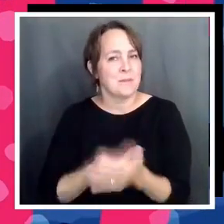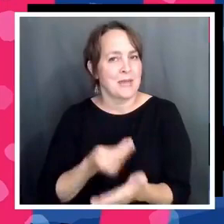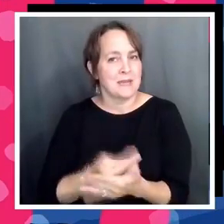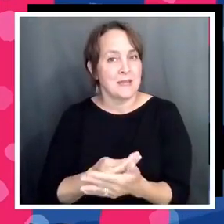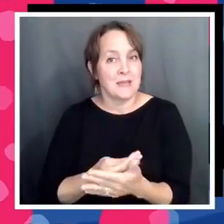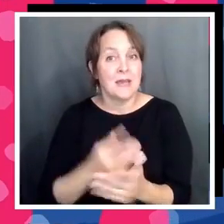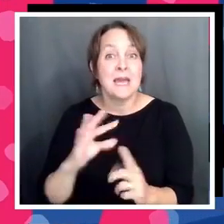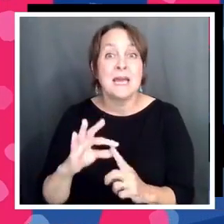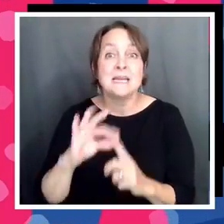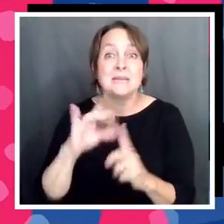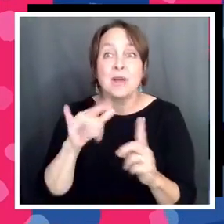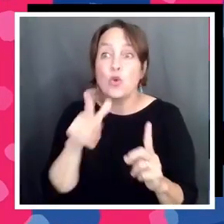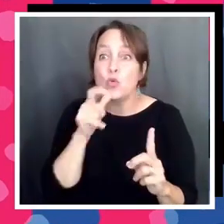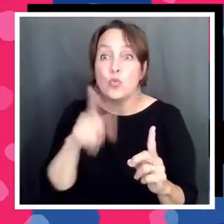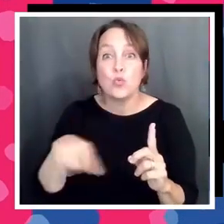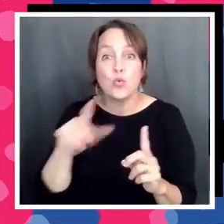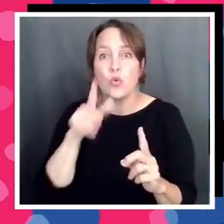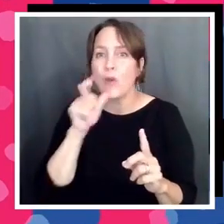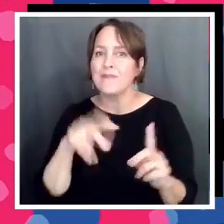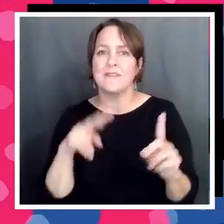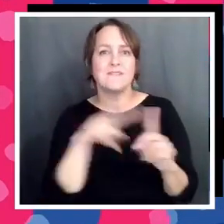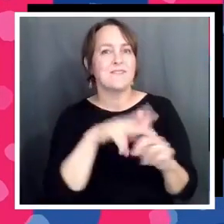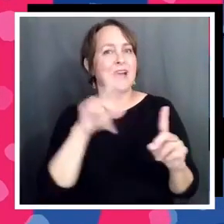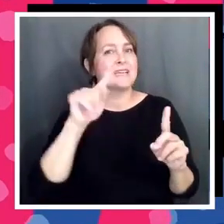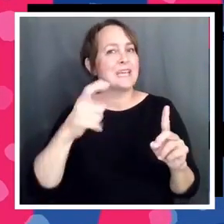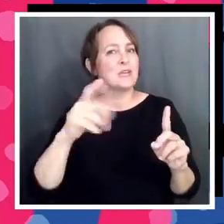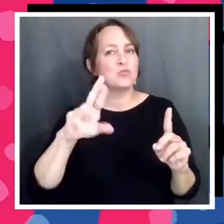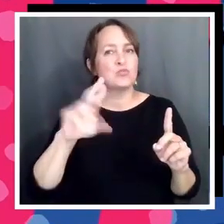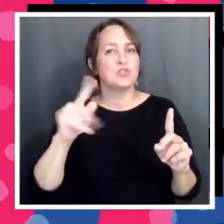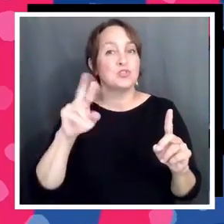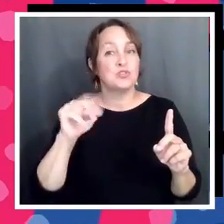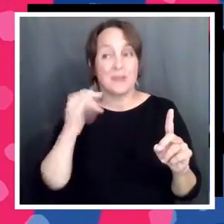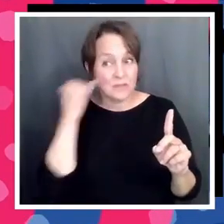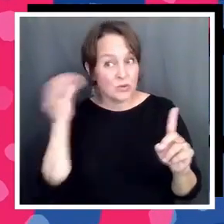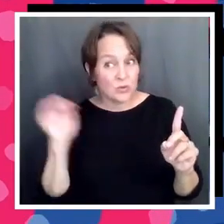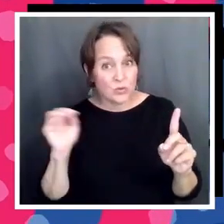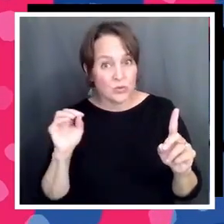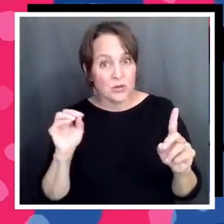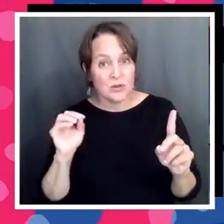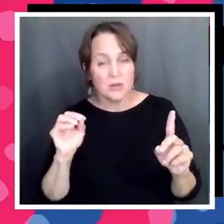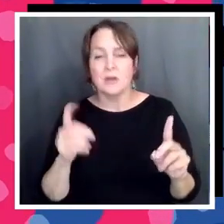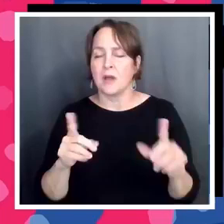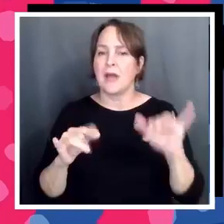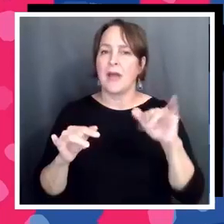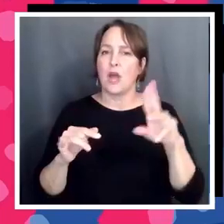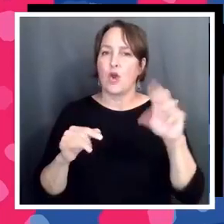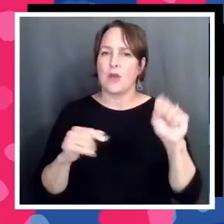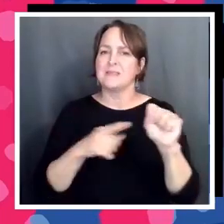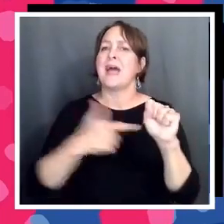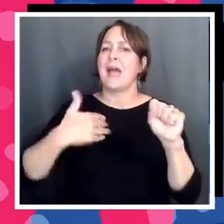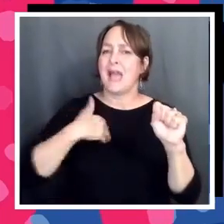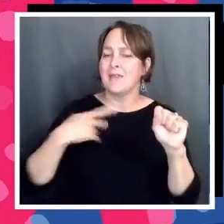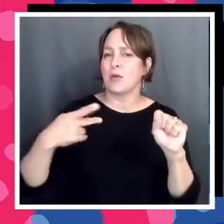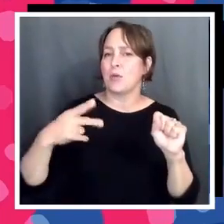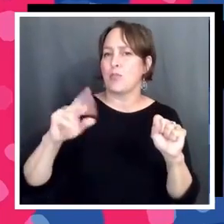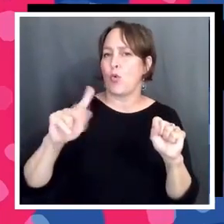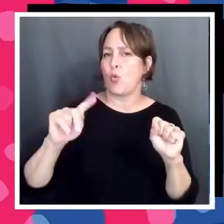ADVANCED PAYMENTS IS SIGNED UP TO RECEIVE THEM.